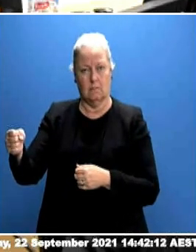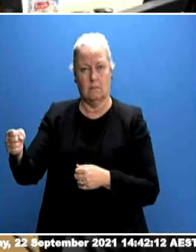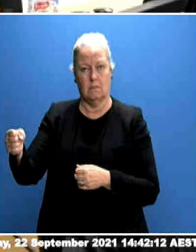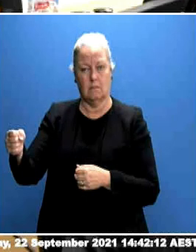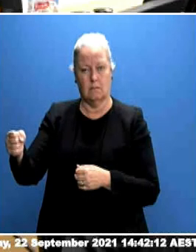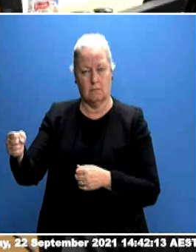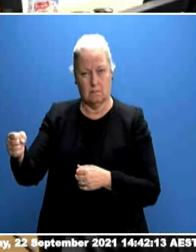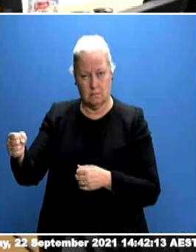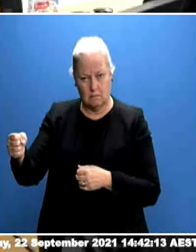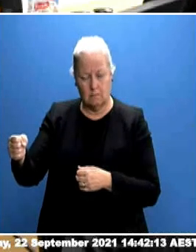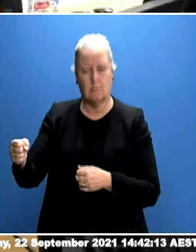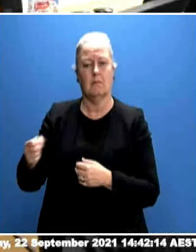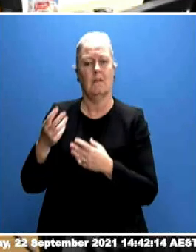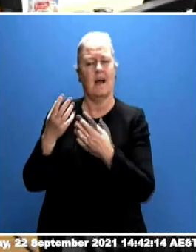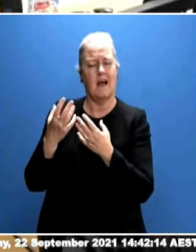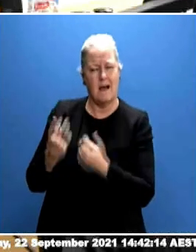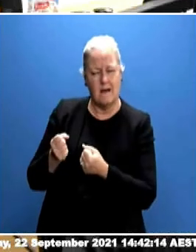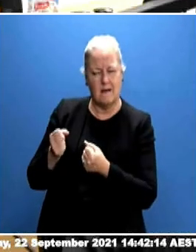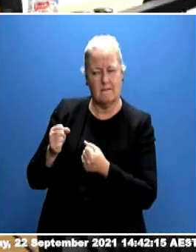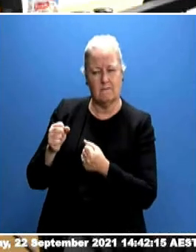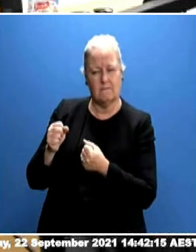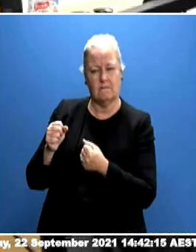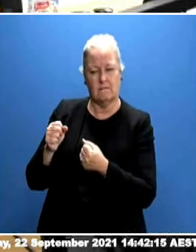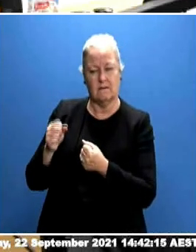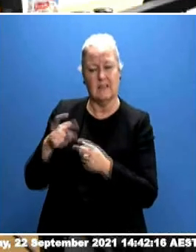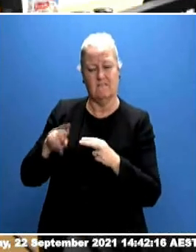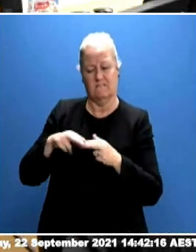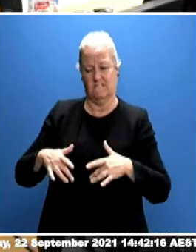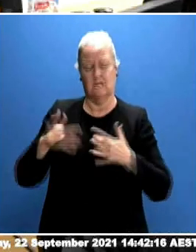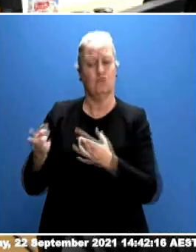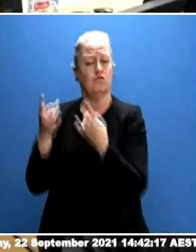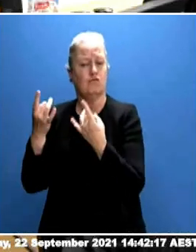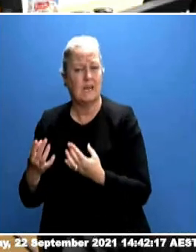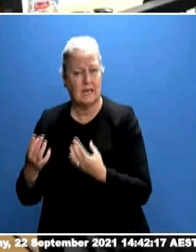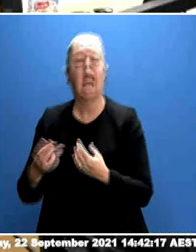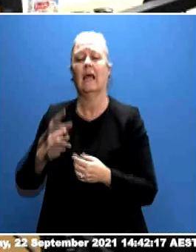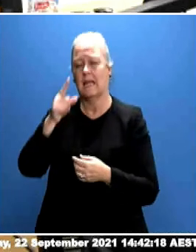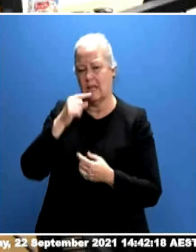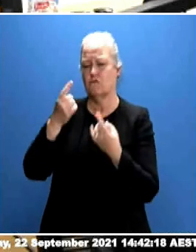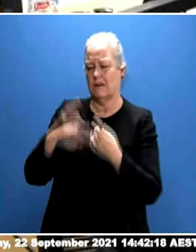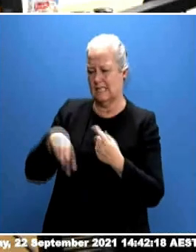from such an assessment, it should occur because they've reached such a crisis point that they've been put in the Kath French Centre?